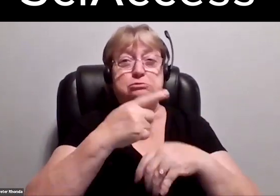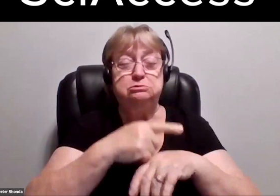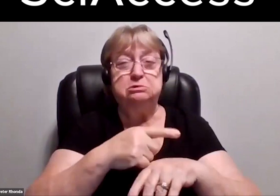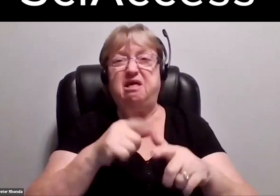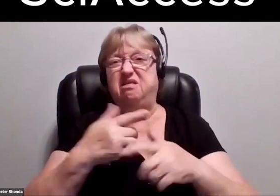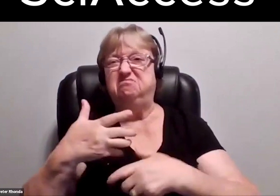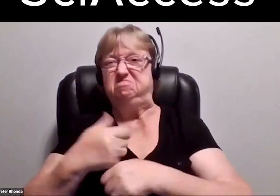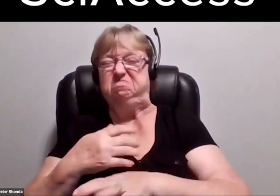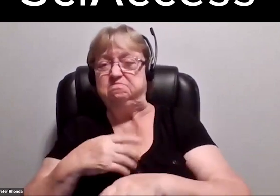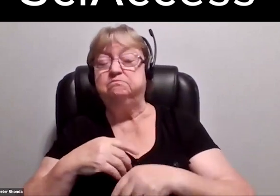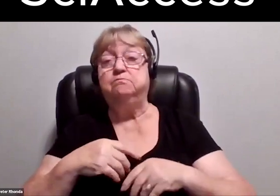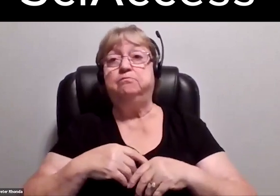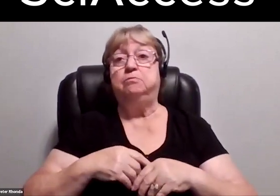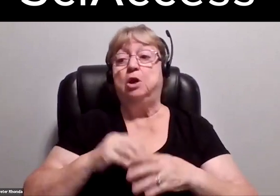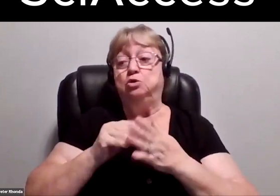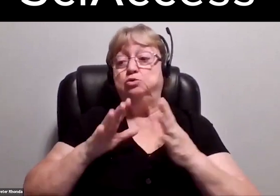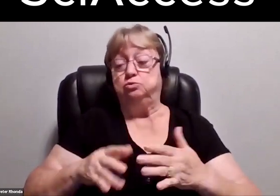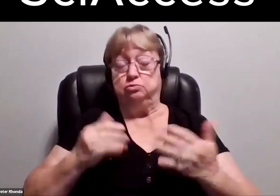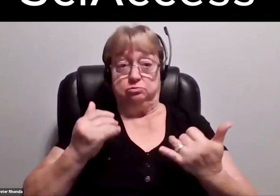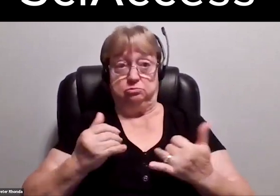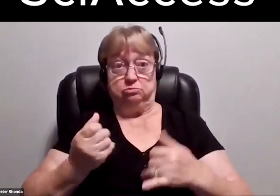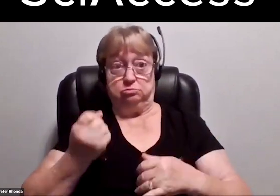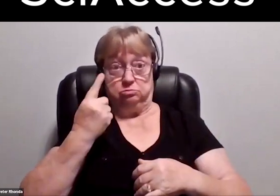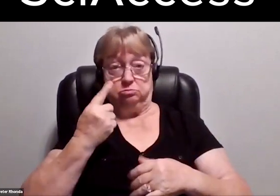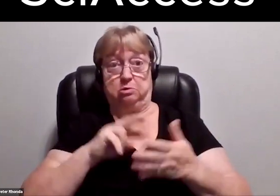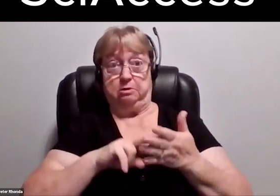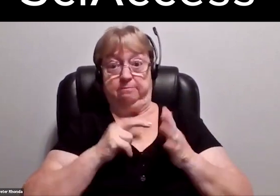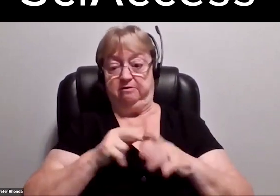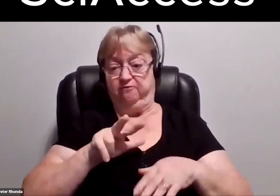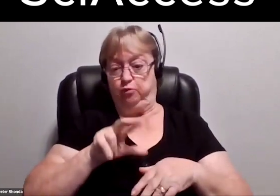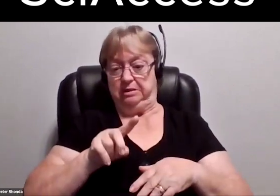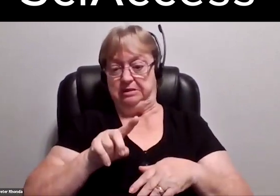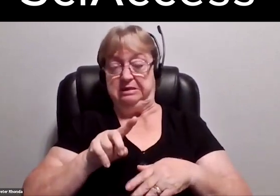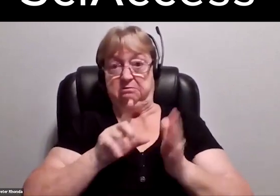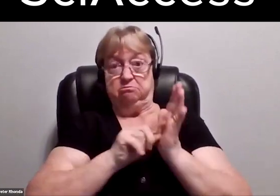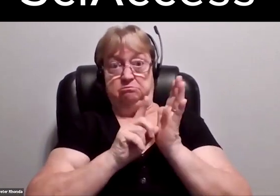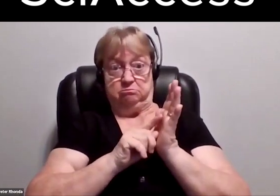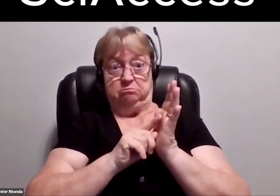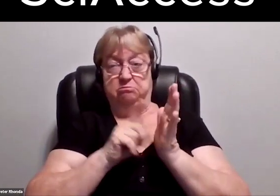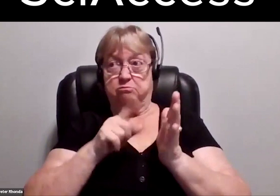of the meaning of 3D printed objects increased with this project. We have evidence to show this.